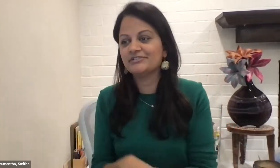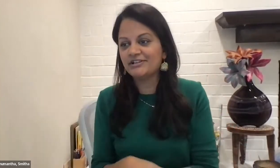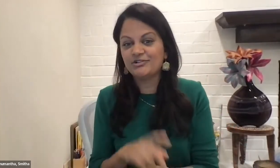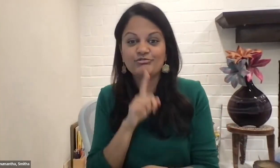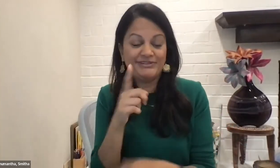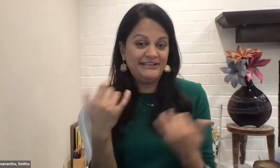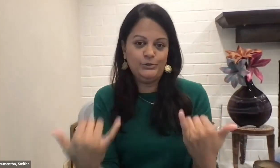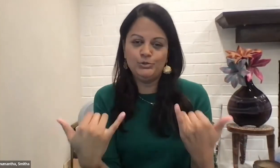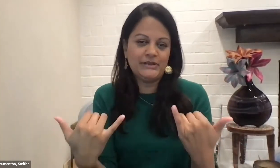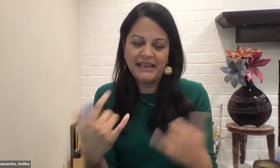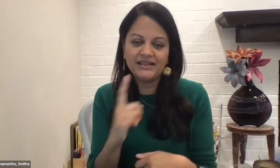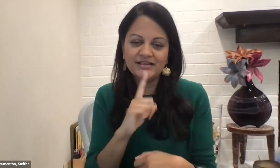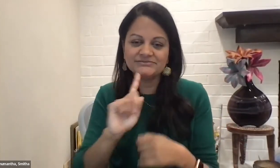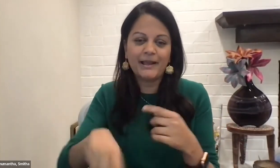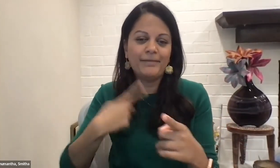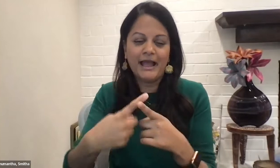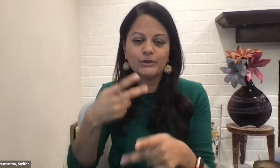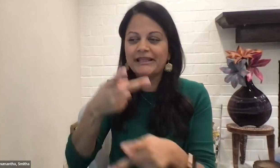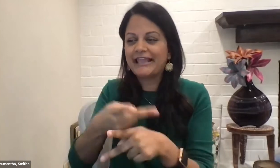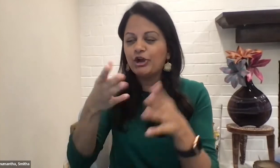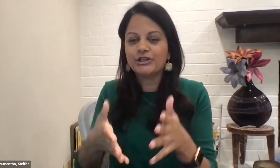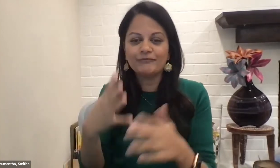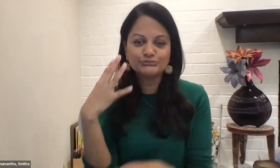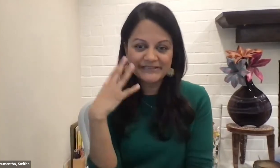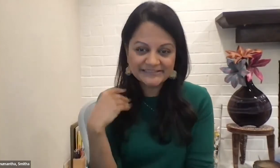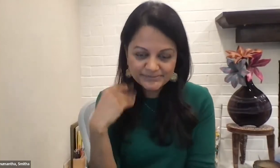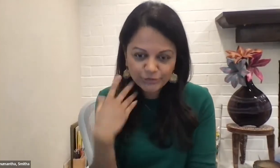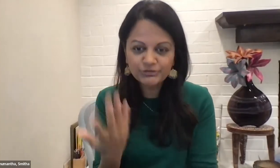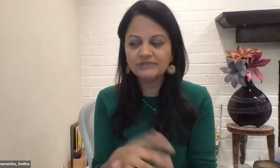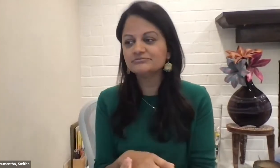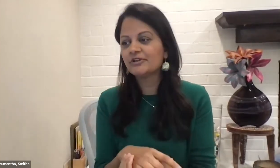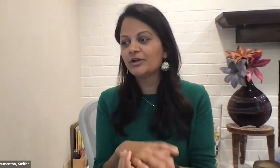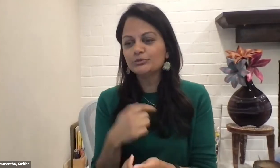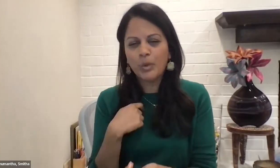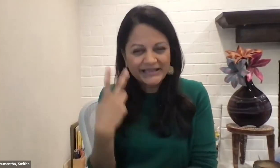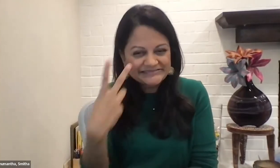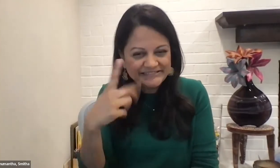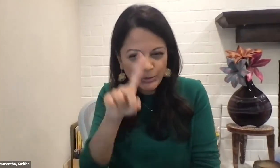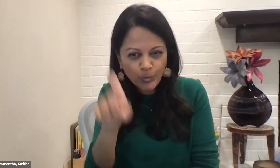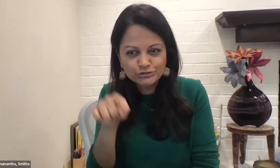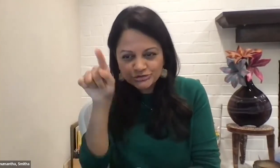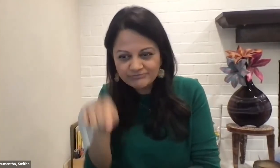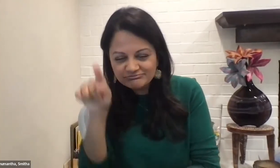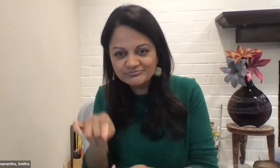that I see coming up through the question and answer. A lot of them-- This is about the caregivers' experience.